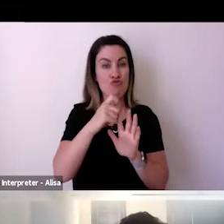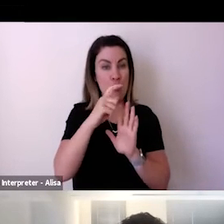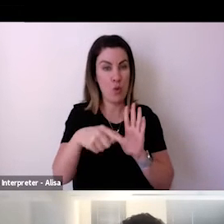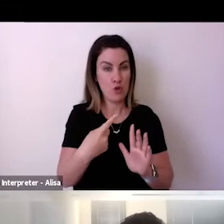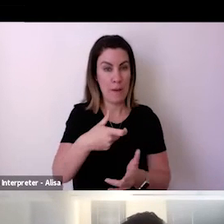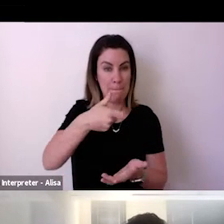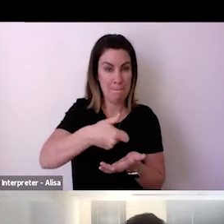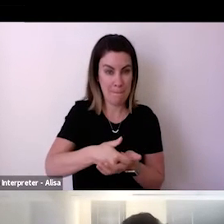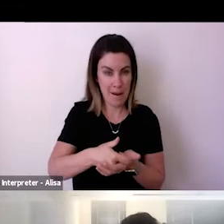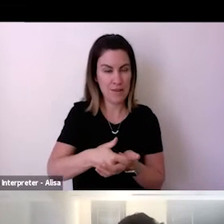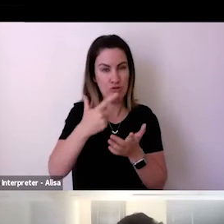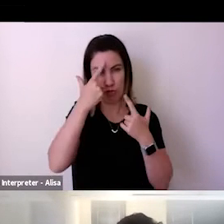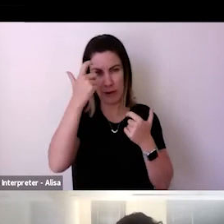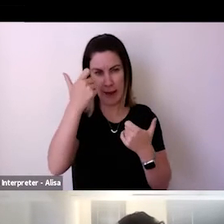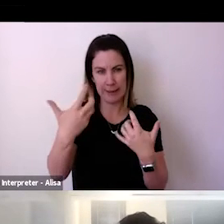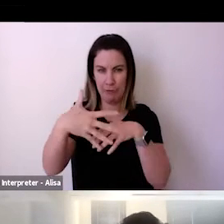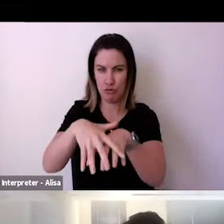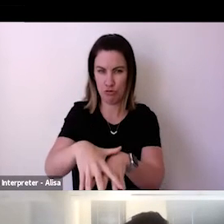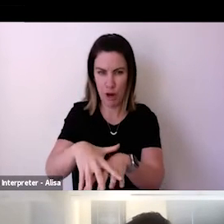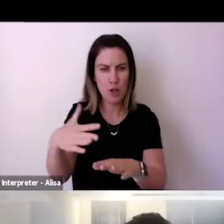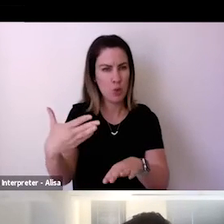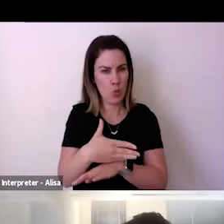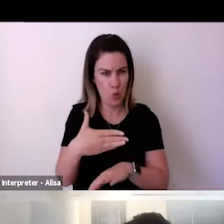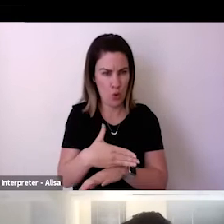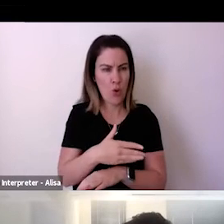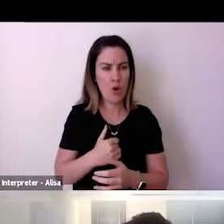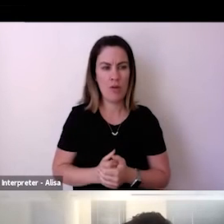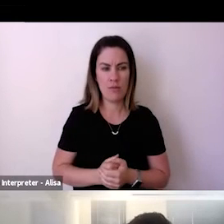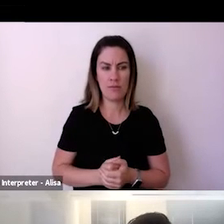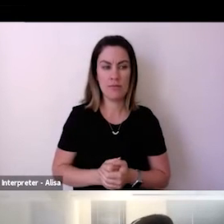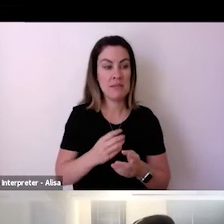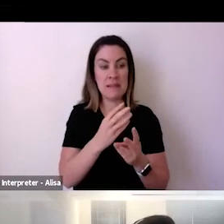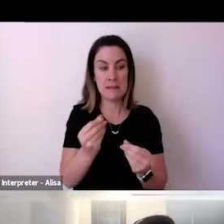in our bachelor creative industries in the bachelor of design and in some of the communication programs.